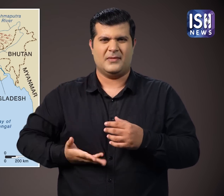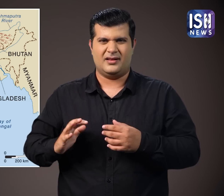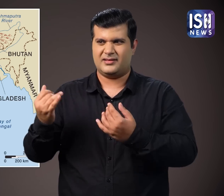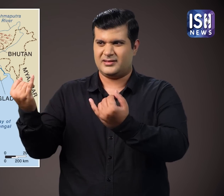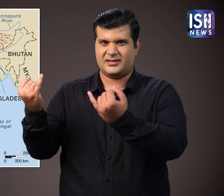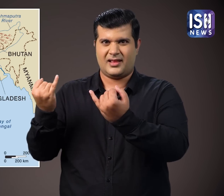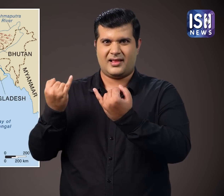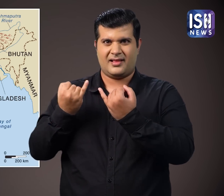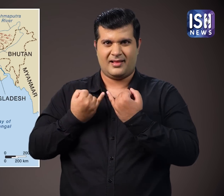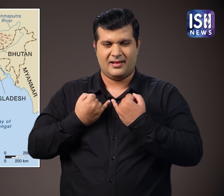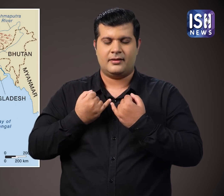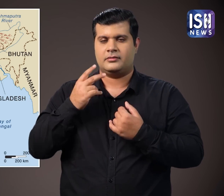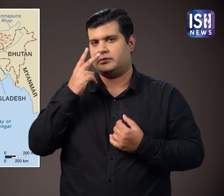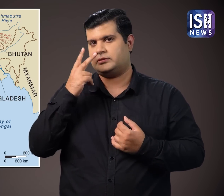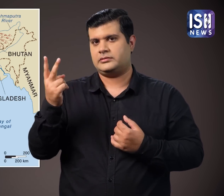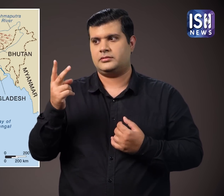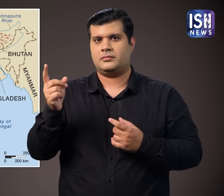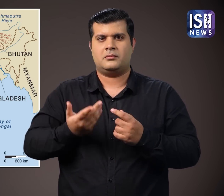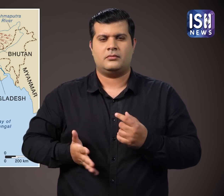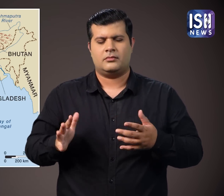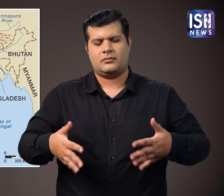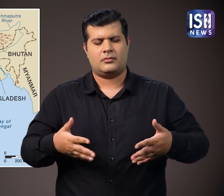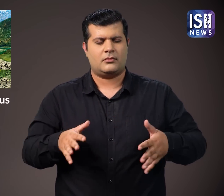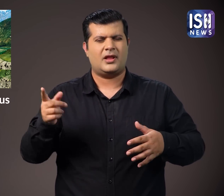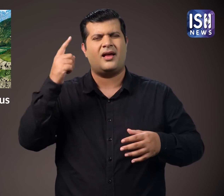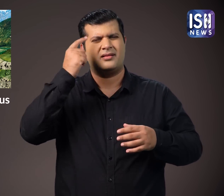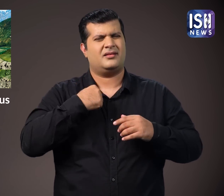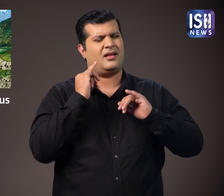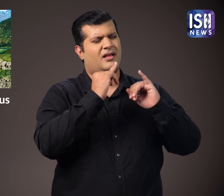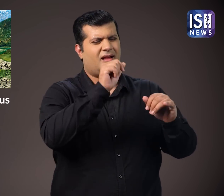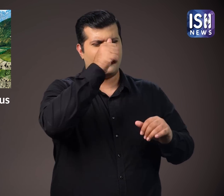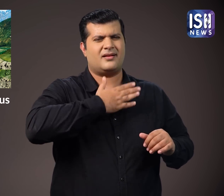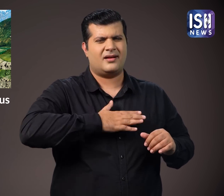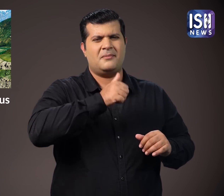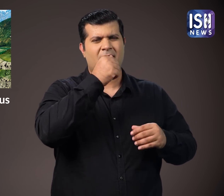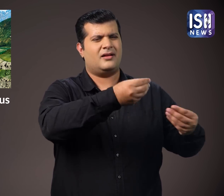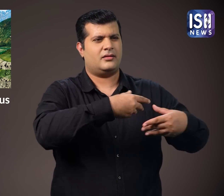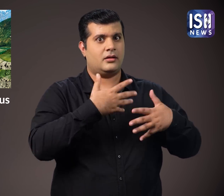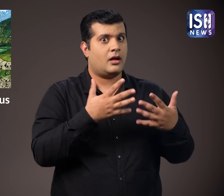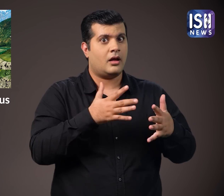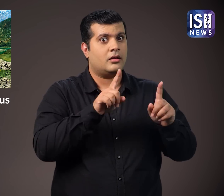Due to its strained relations with Bangladesh, India is yet to decide and Bangladesh is concerned. Bangladesh thought FBT will continue despite strained relations with India,